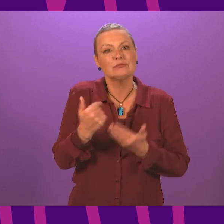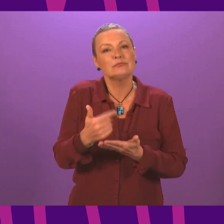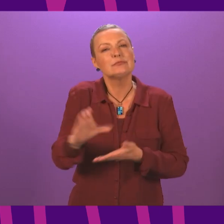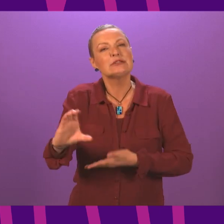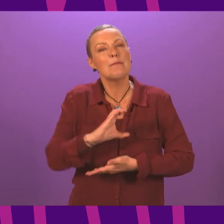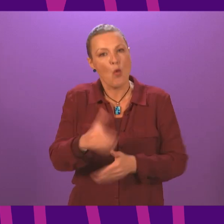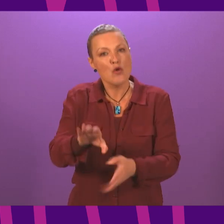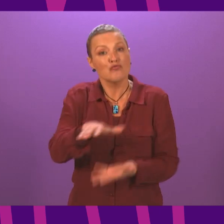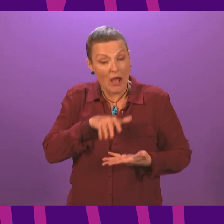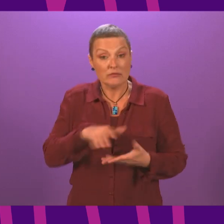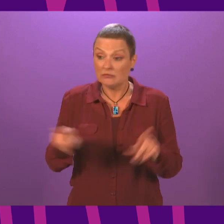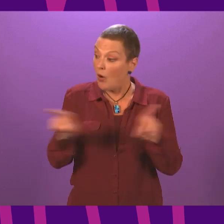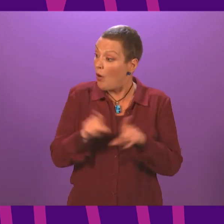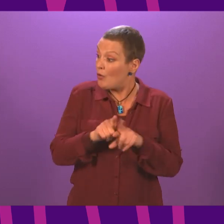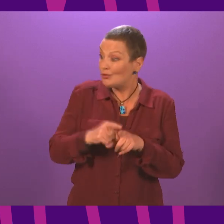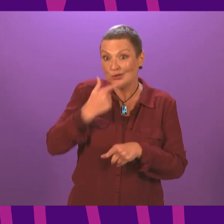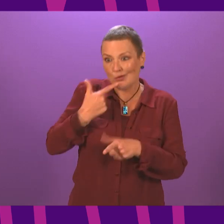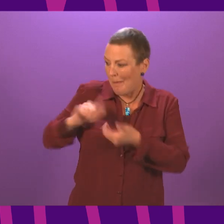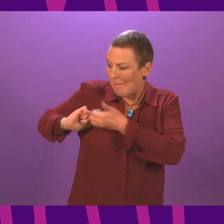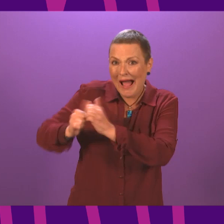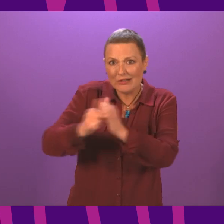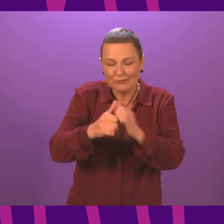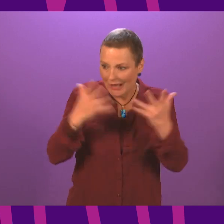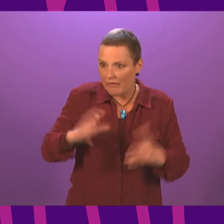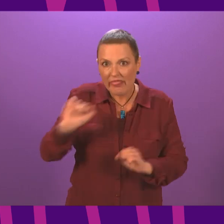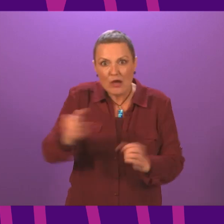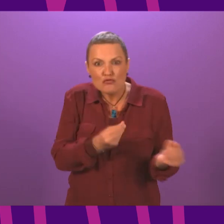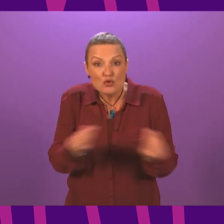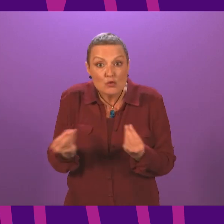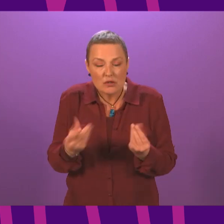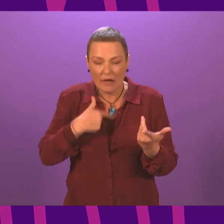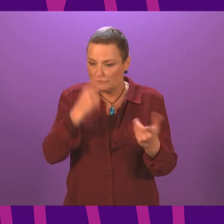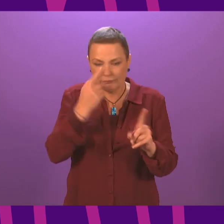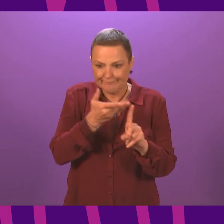whose partnership is imperative to our work, has understandably had to divert resources to respond